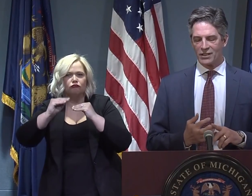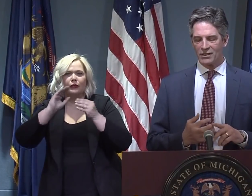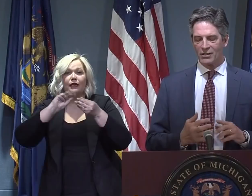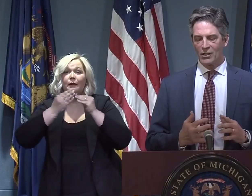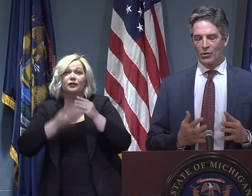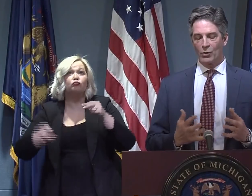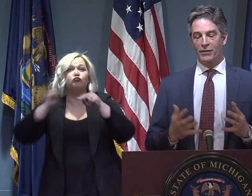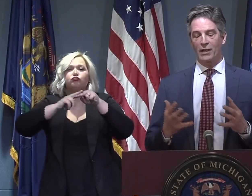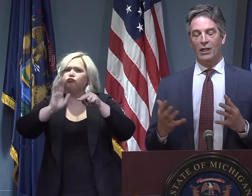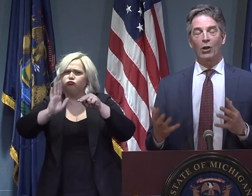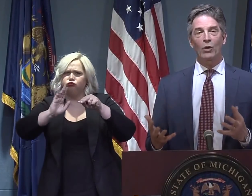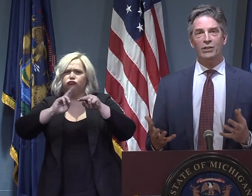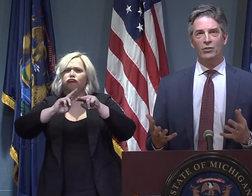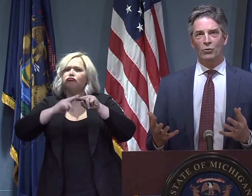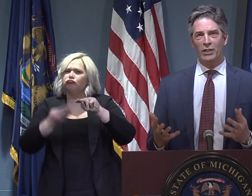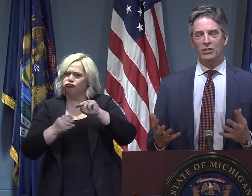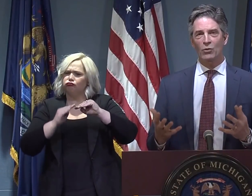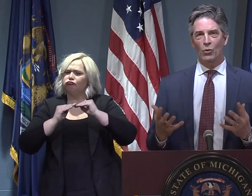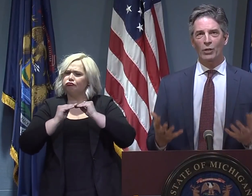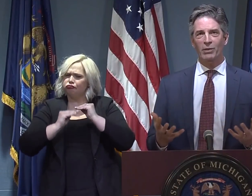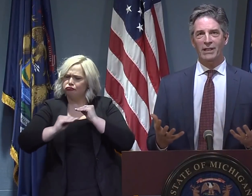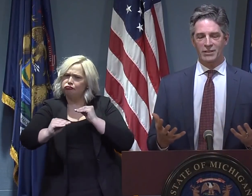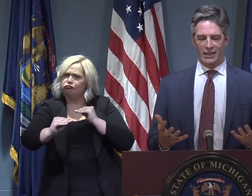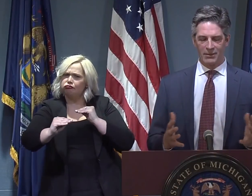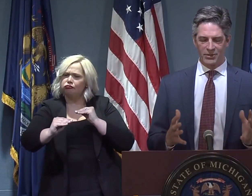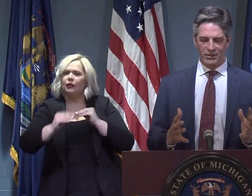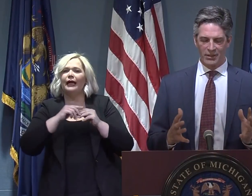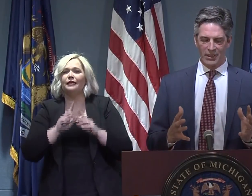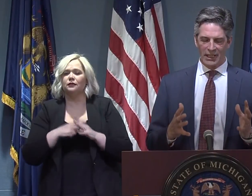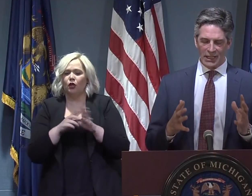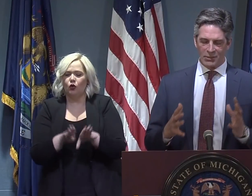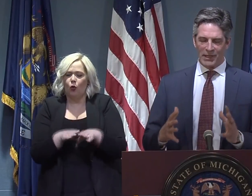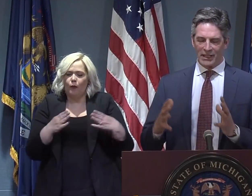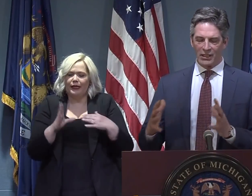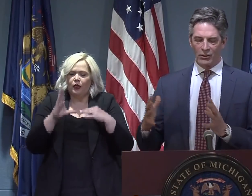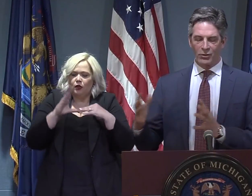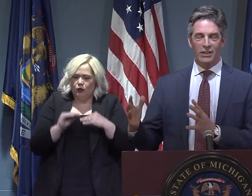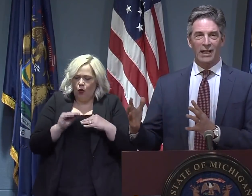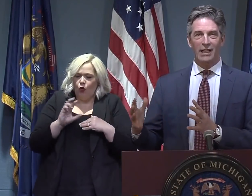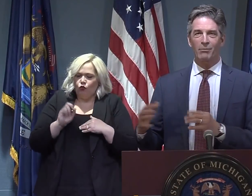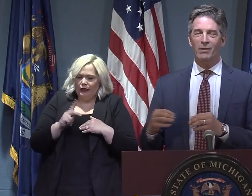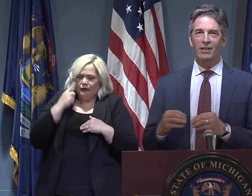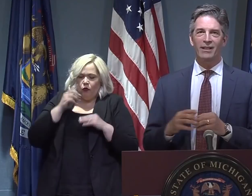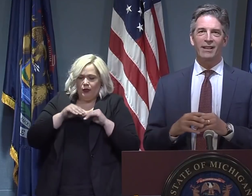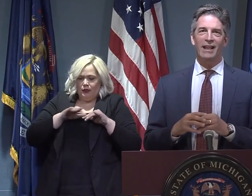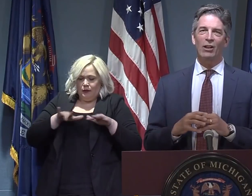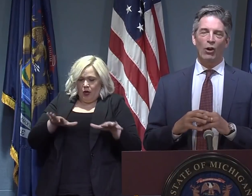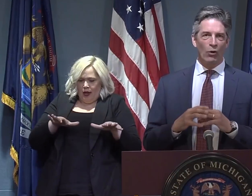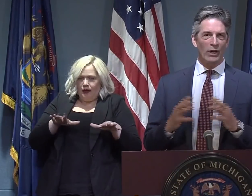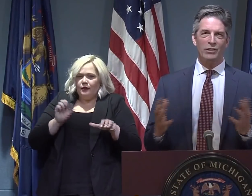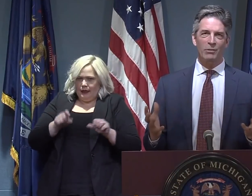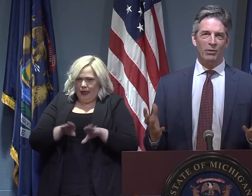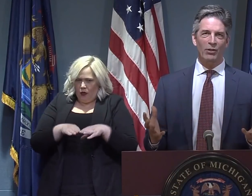REGIONS OF THE STATE THAT HAVE CLEARLY STABILIZED, GENERALLY STARTING THAT PHASE IN WITH THE